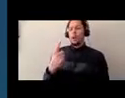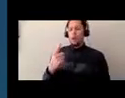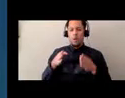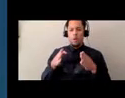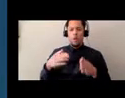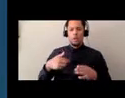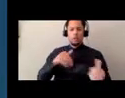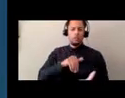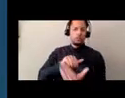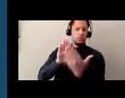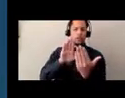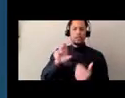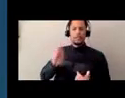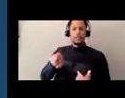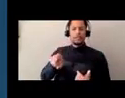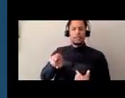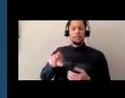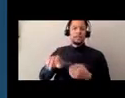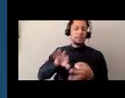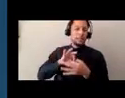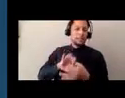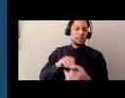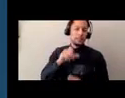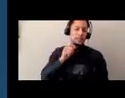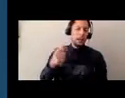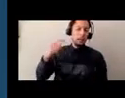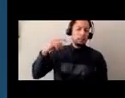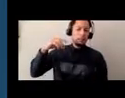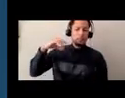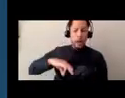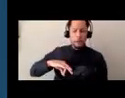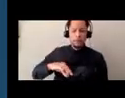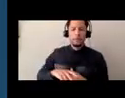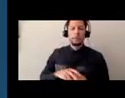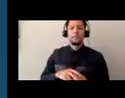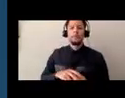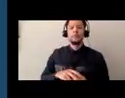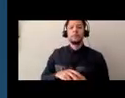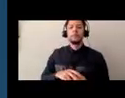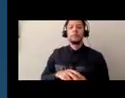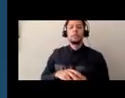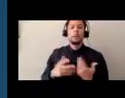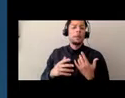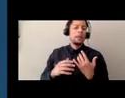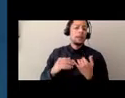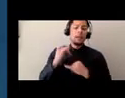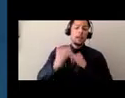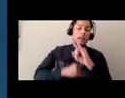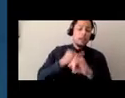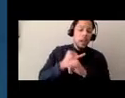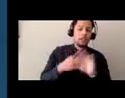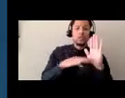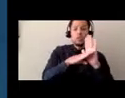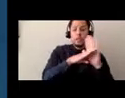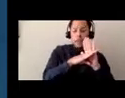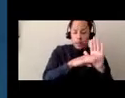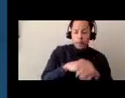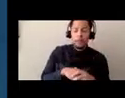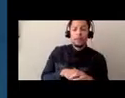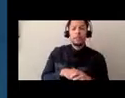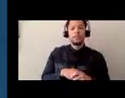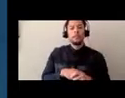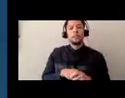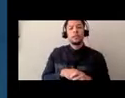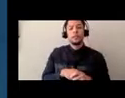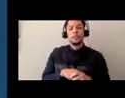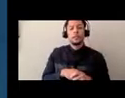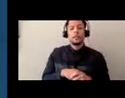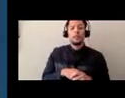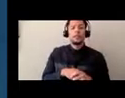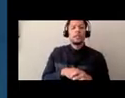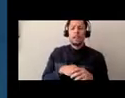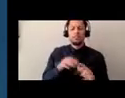Particularly among nonprofits within international development, across educational institutions